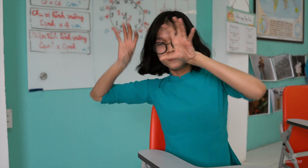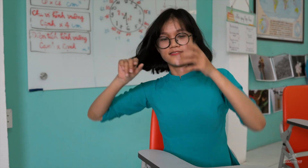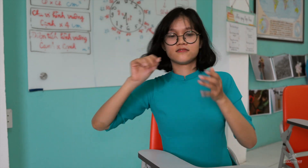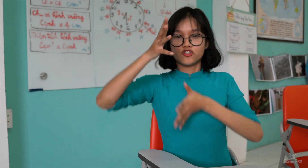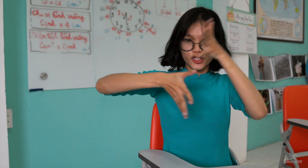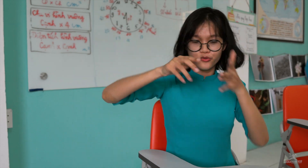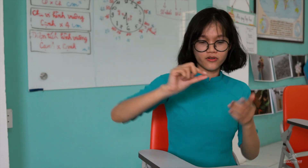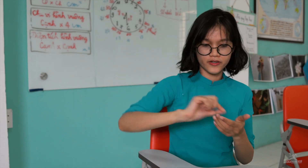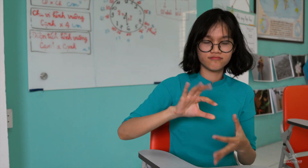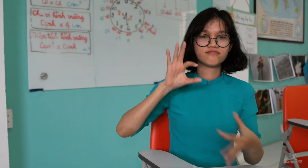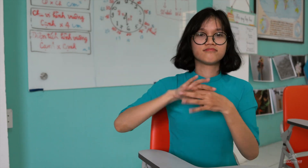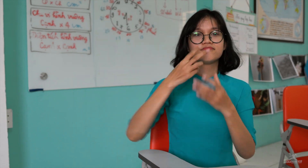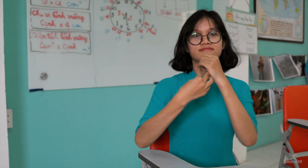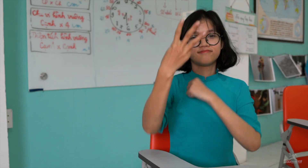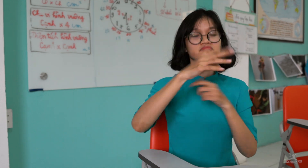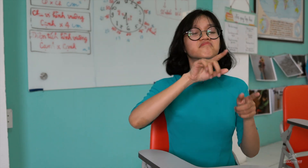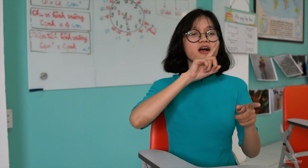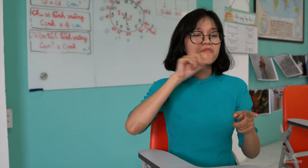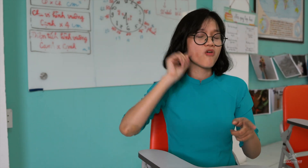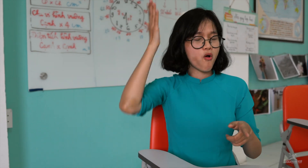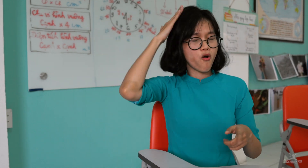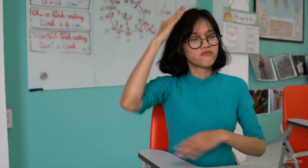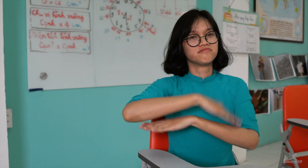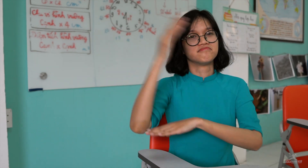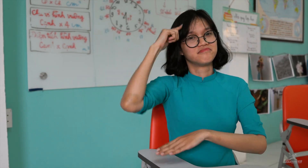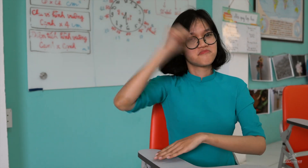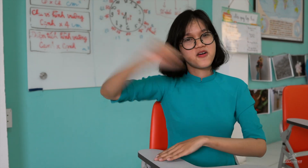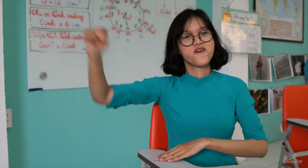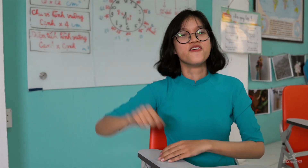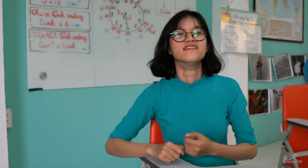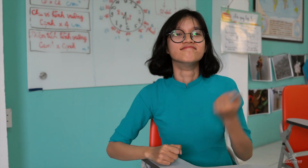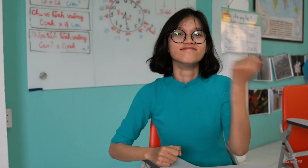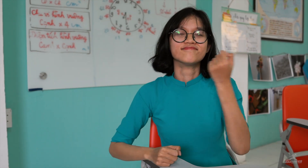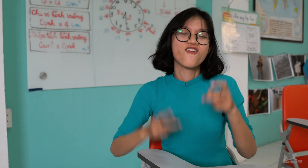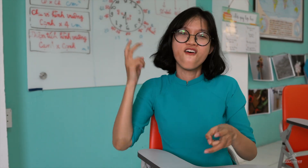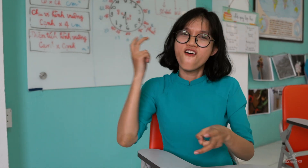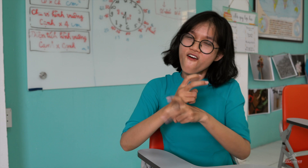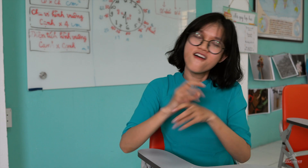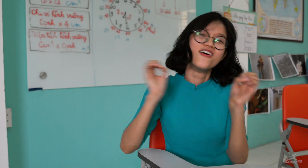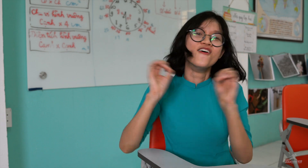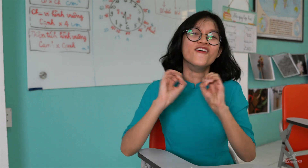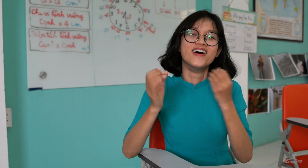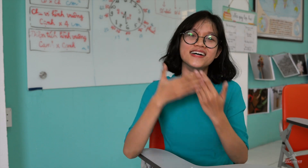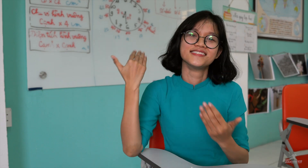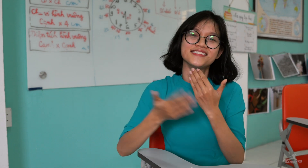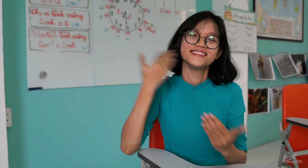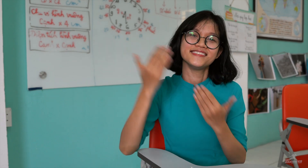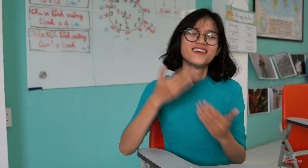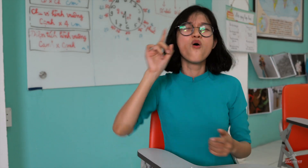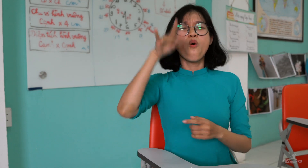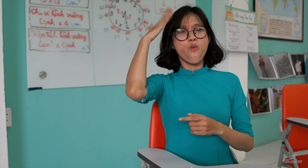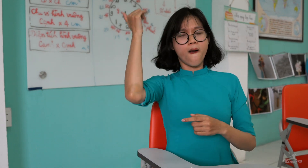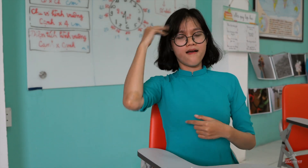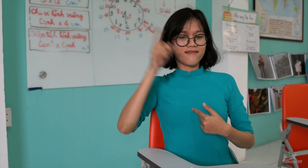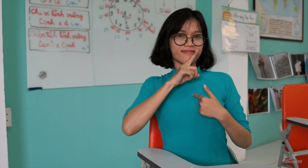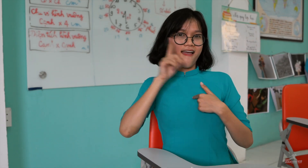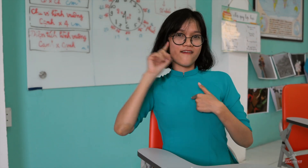to help deaf students learn and succeed! It's not hard. It's easy. Why?